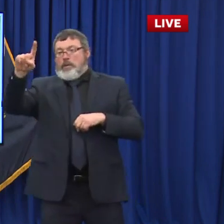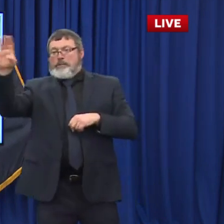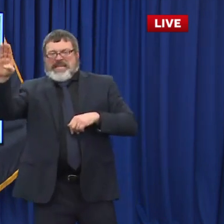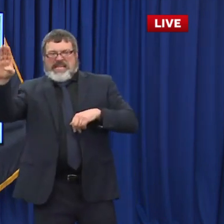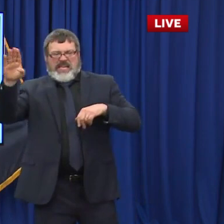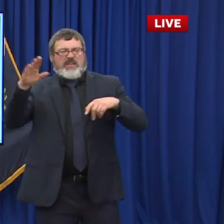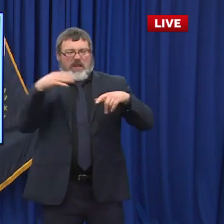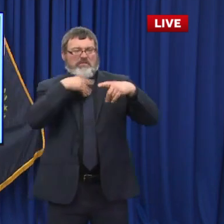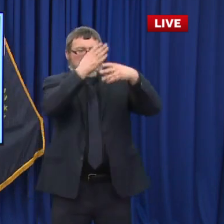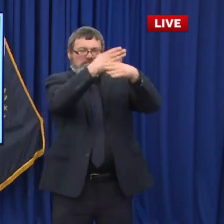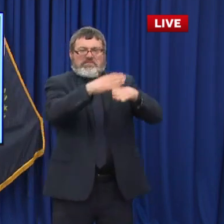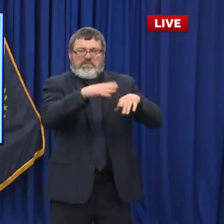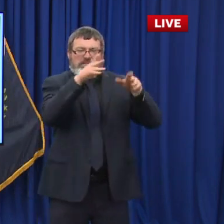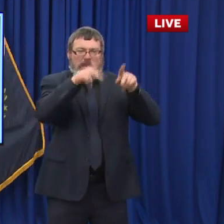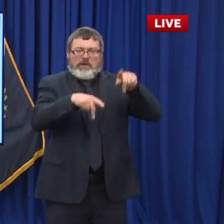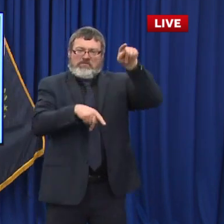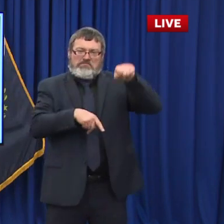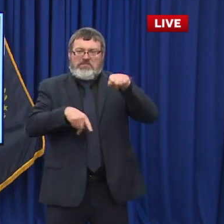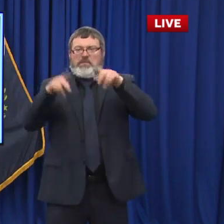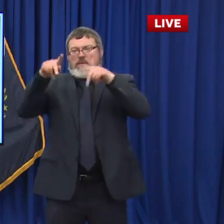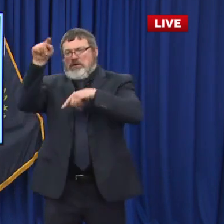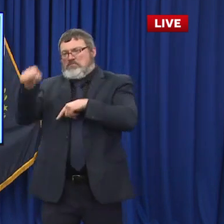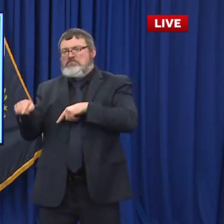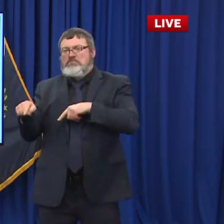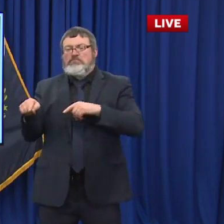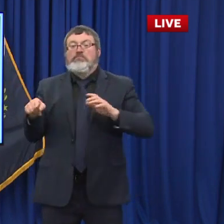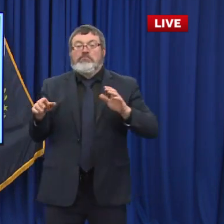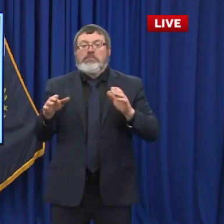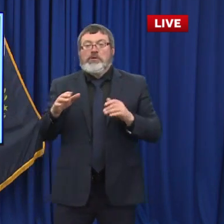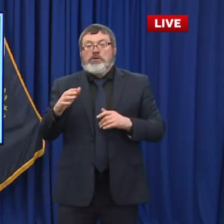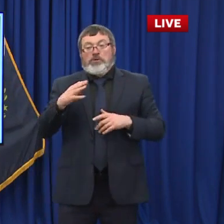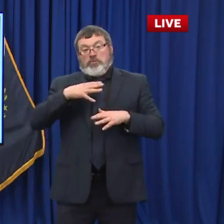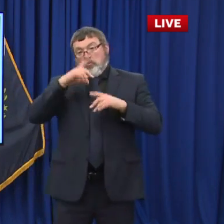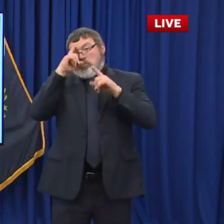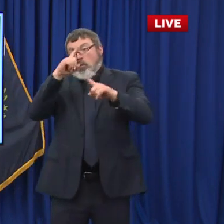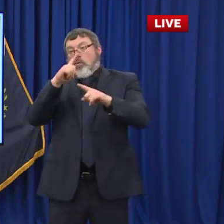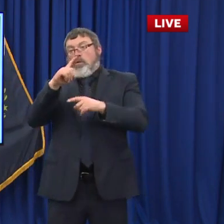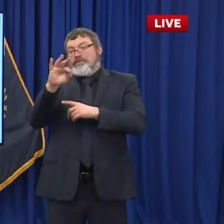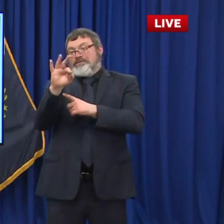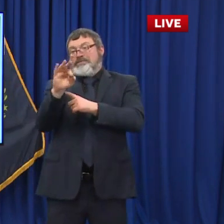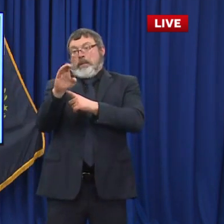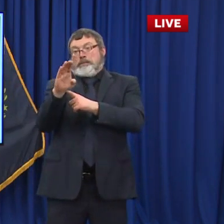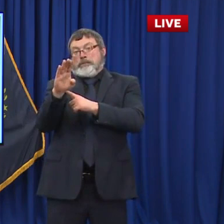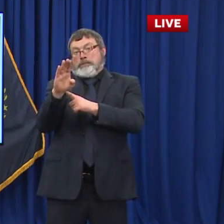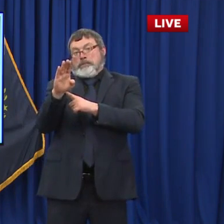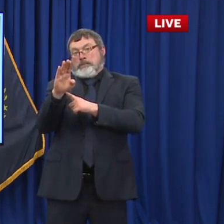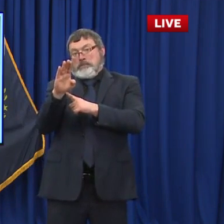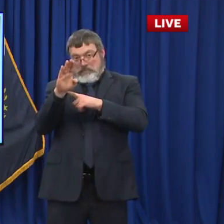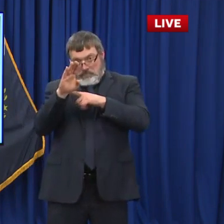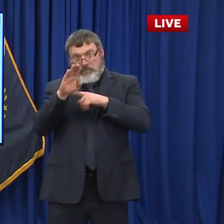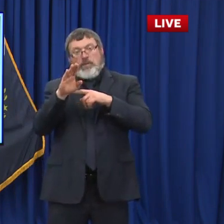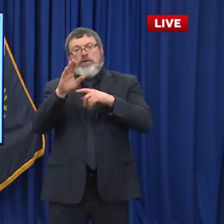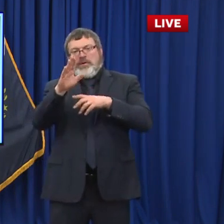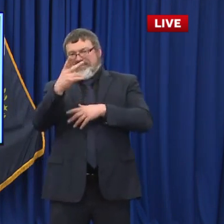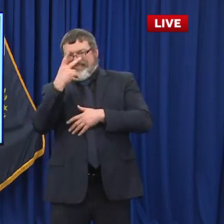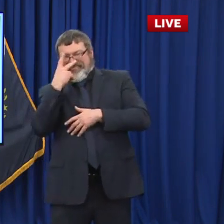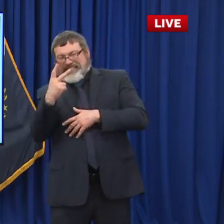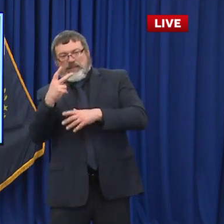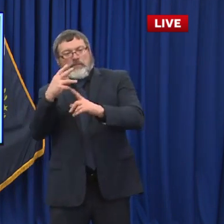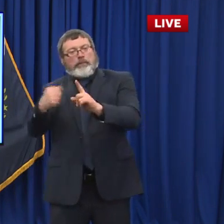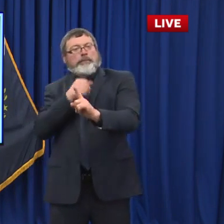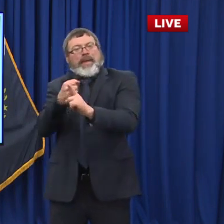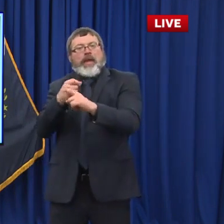I MEAN THERE AND THEN AGAIN, THEY’LL BE A LITTLE LAG AND HOPEFULLY AGAIN THE HOSPITALIZATION OF FATALITIES BY MID-FEBRUARY, THEORETICALLY HOPEFULLY START REALLY START